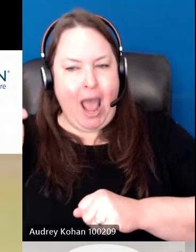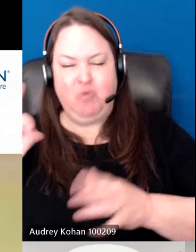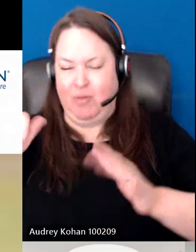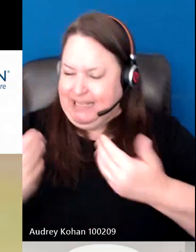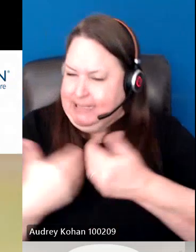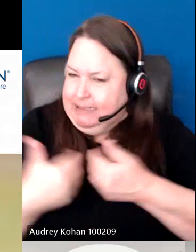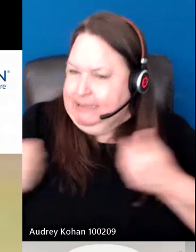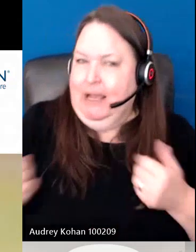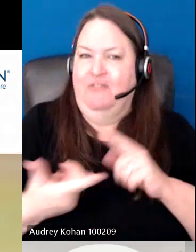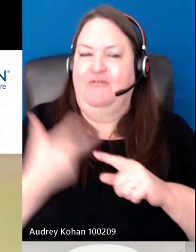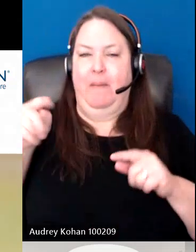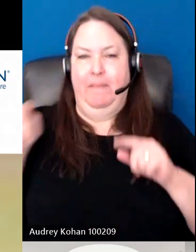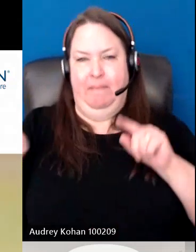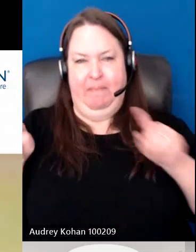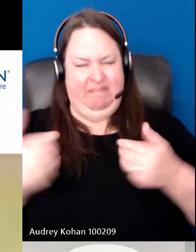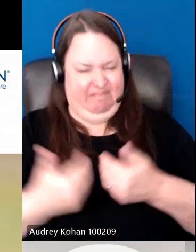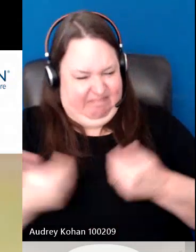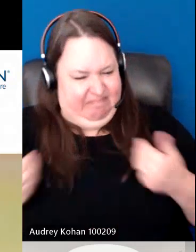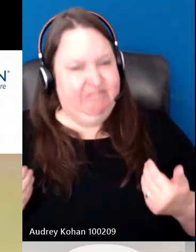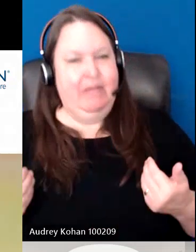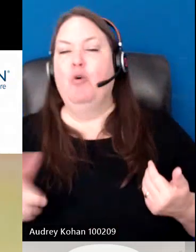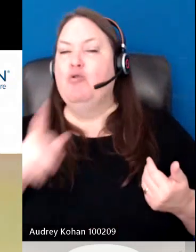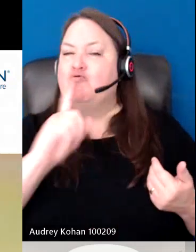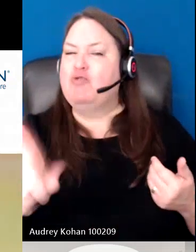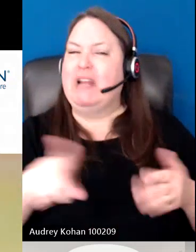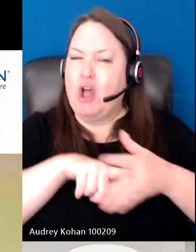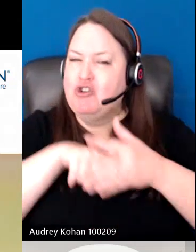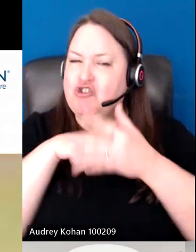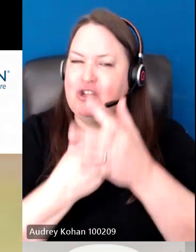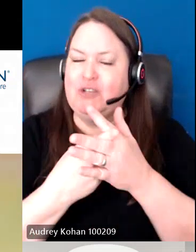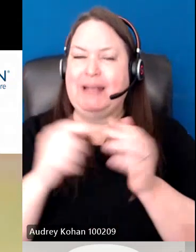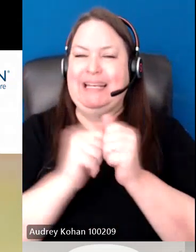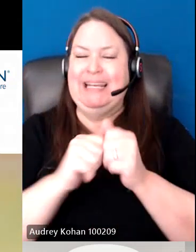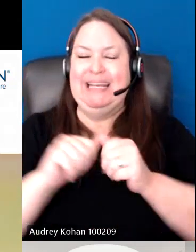of the Affordable Care Act itself it really originates in title six of the Civil Rights